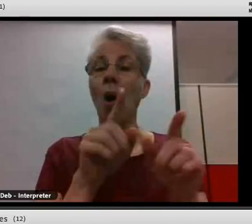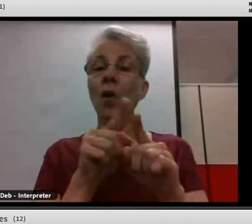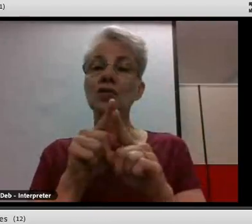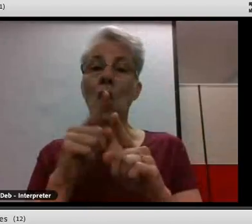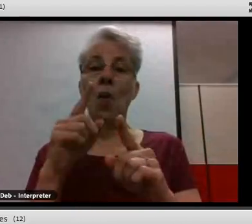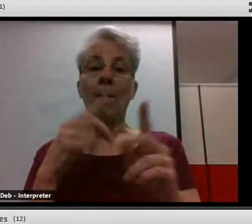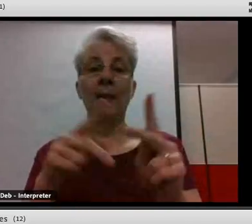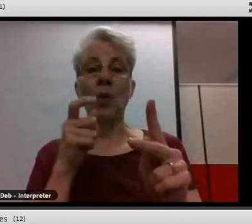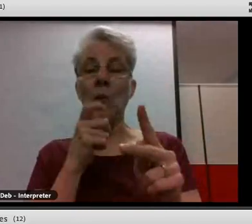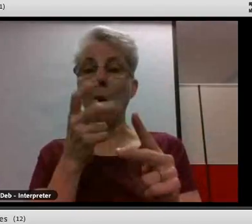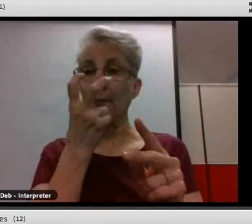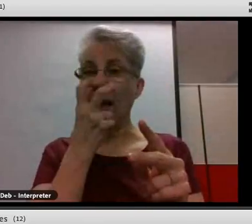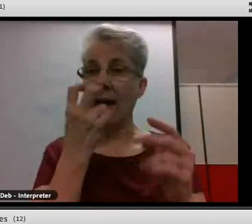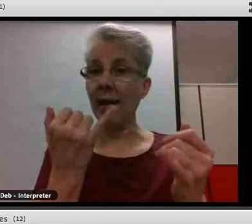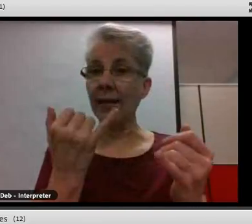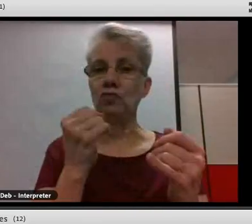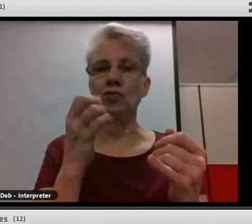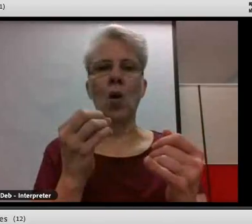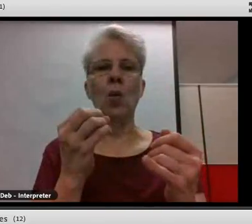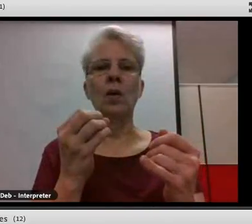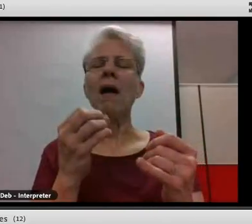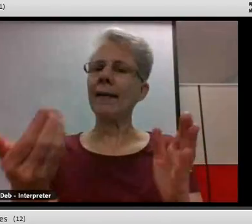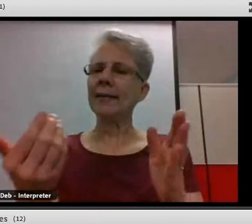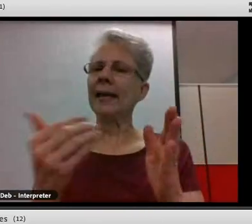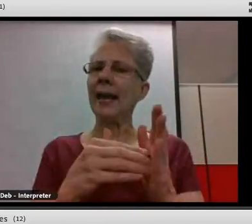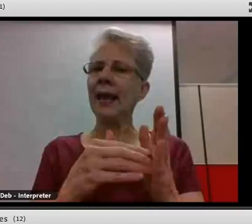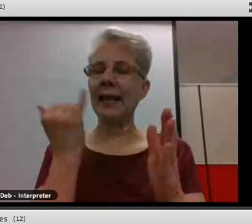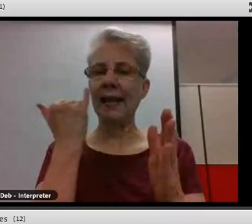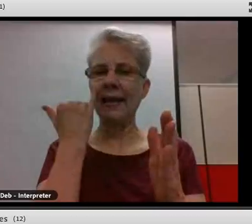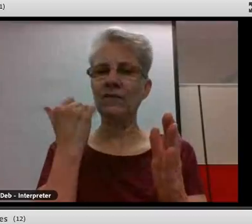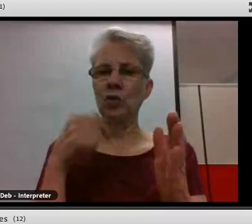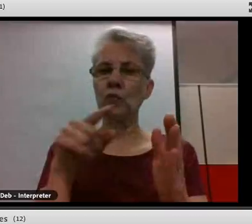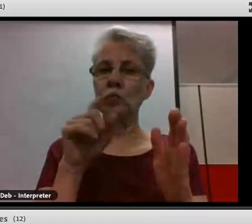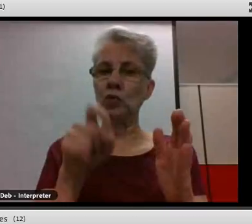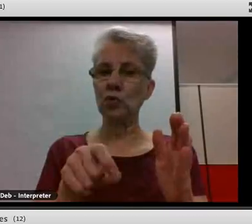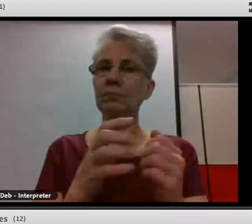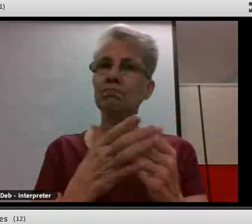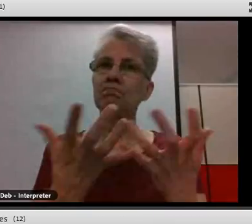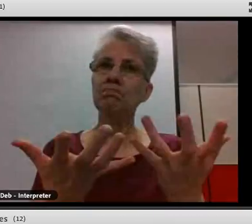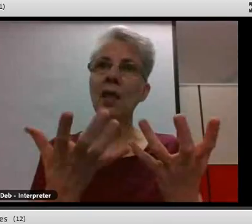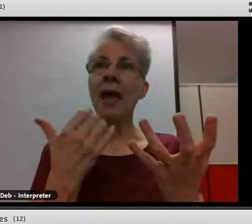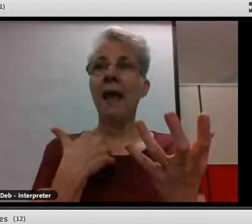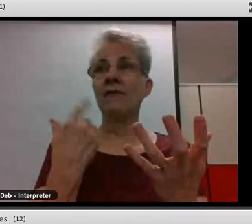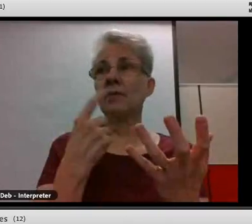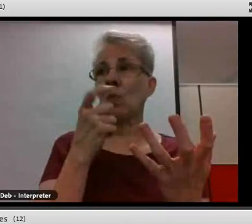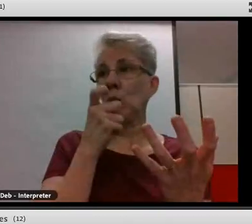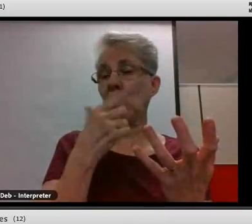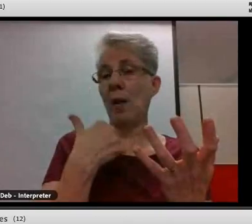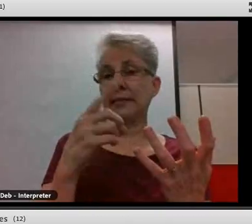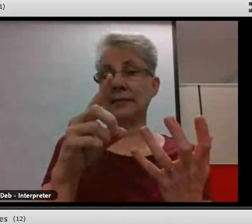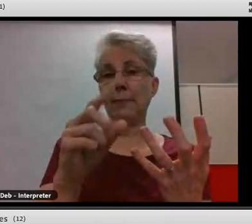that helped you get down the steps. Well, if that was broken, somebody in a wheelchair couldn't access the library.